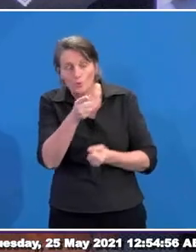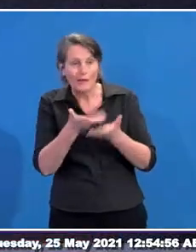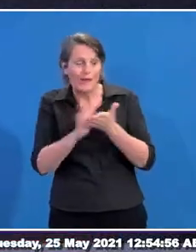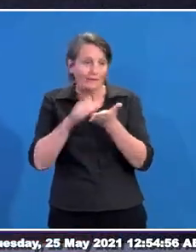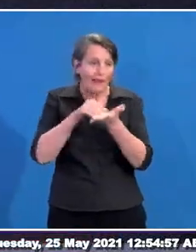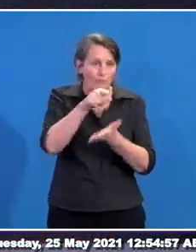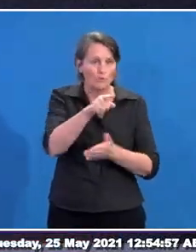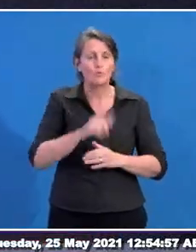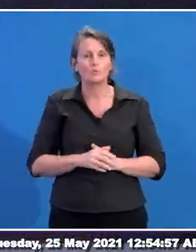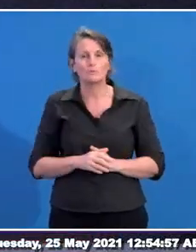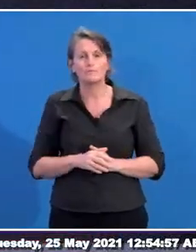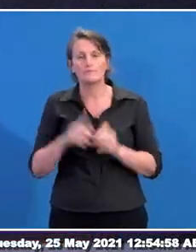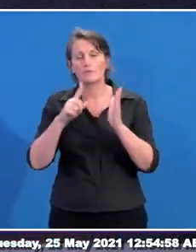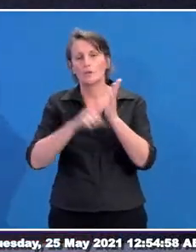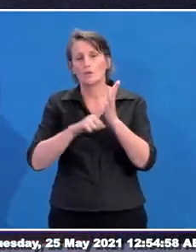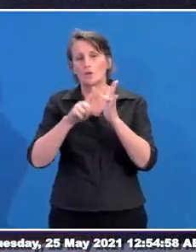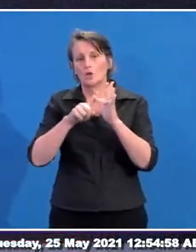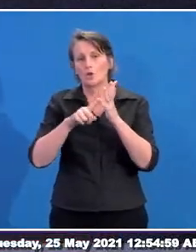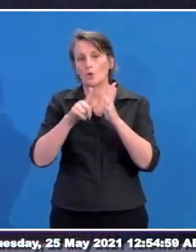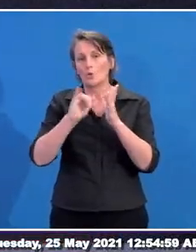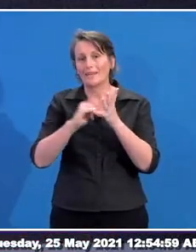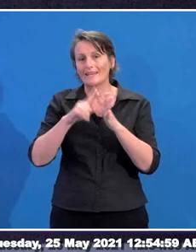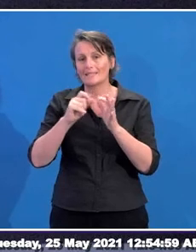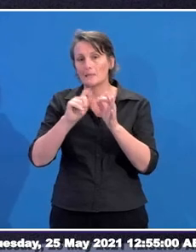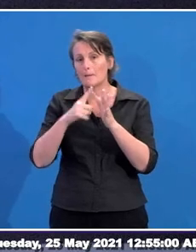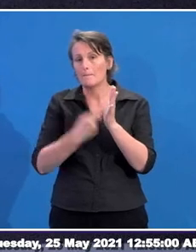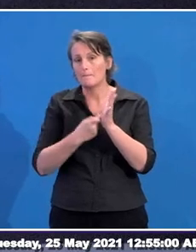The Client Safeguarding Manager was there and she did chat